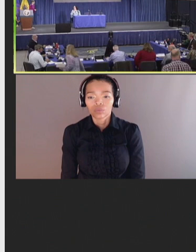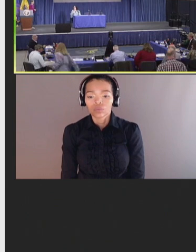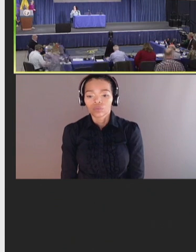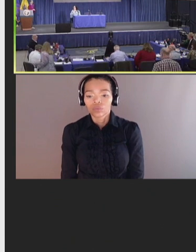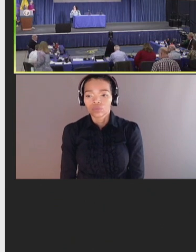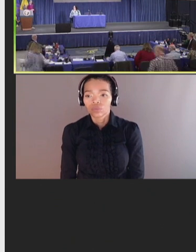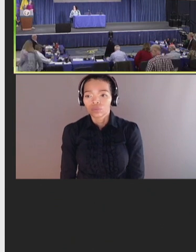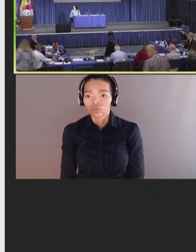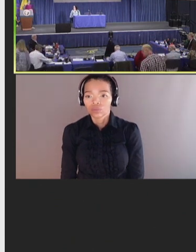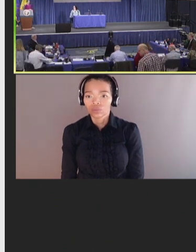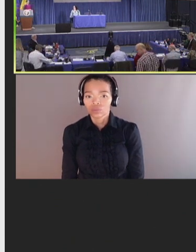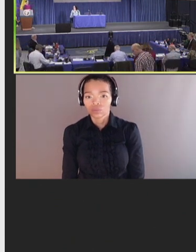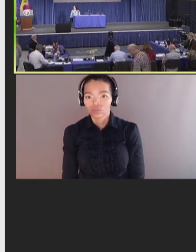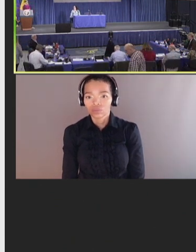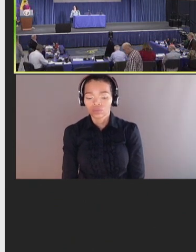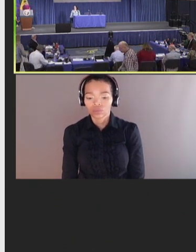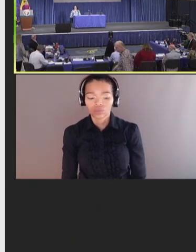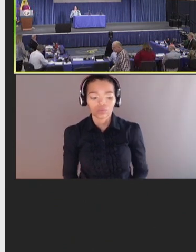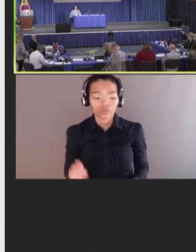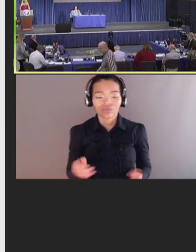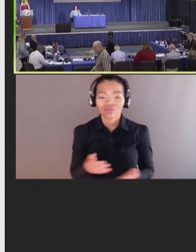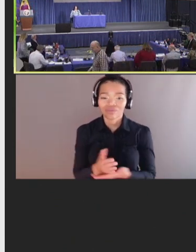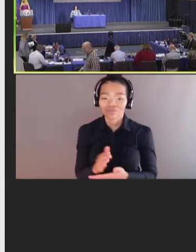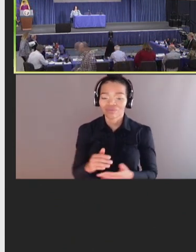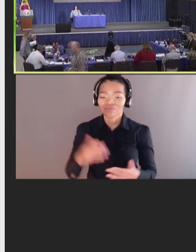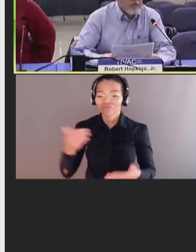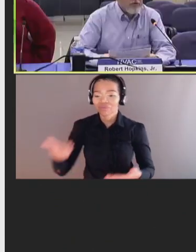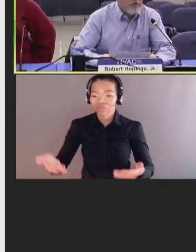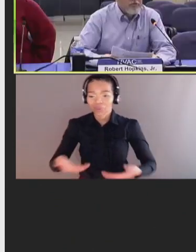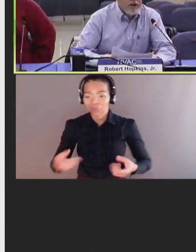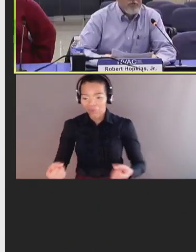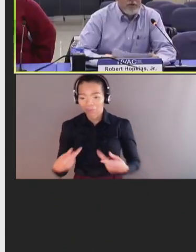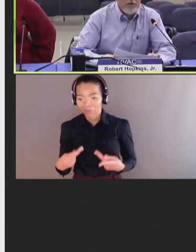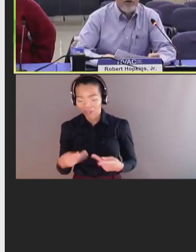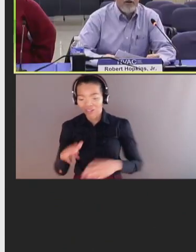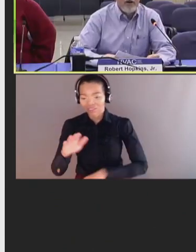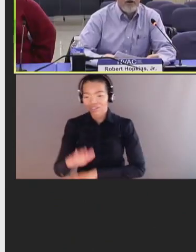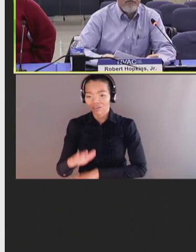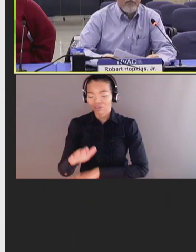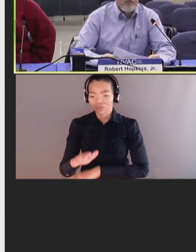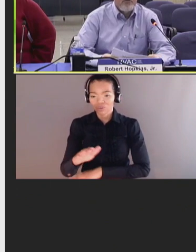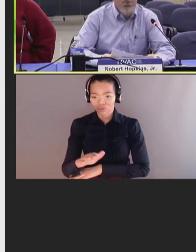Robert Hopkins: All right, welcome back to the afternoon session of the first day of